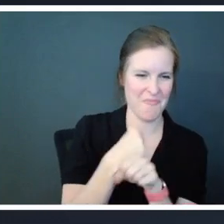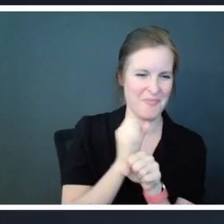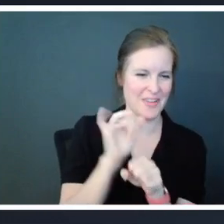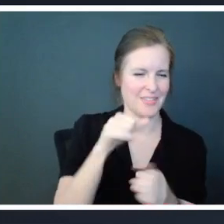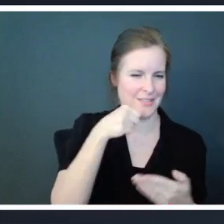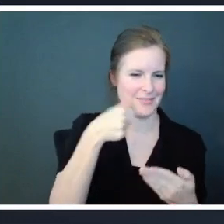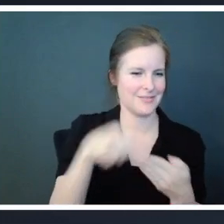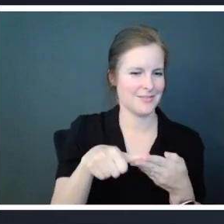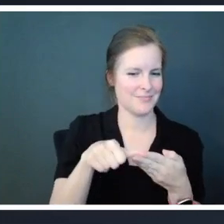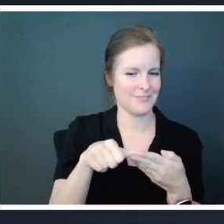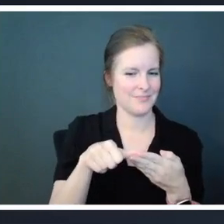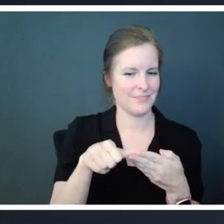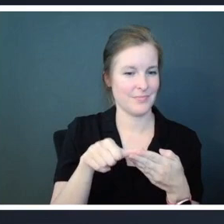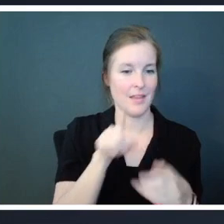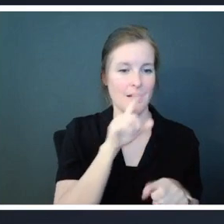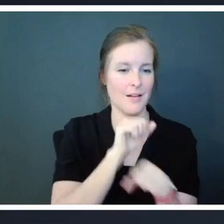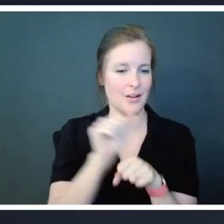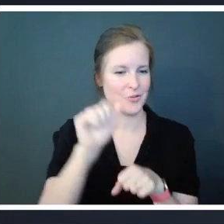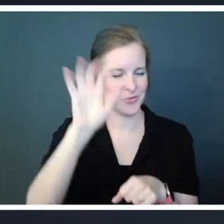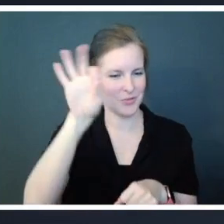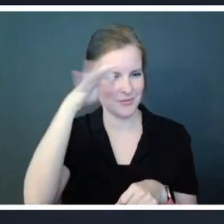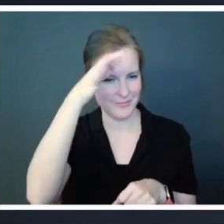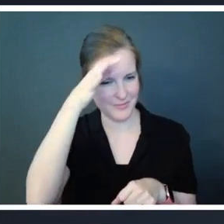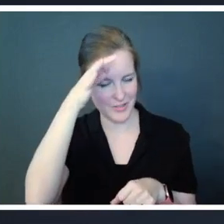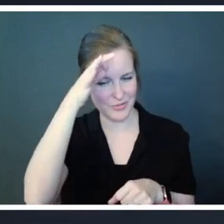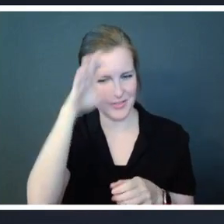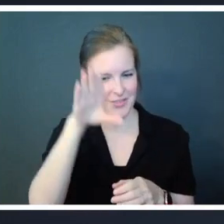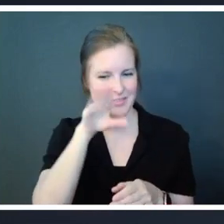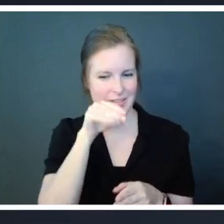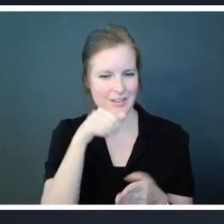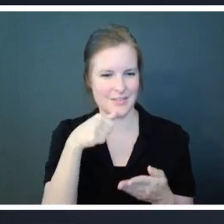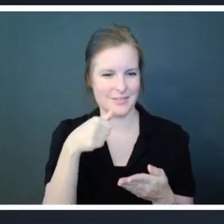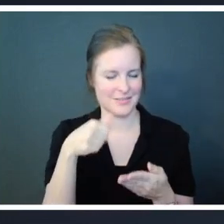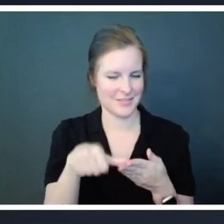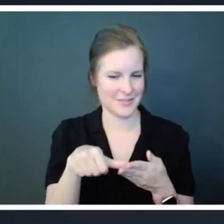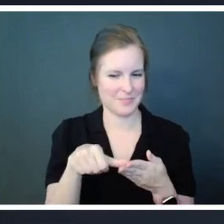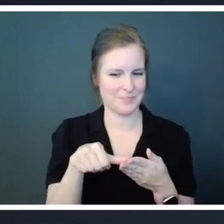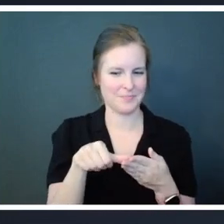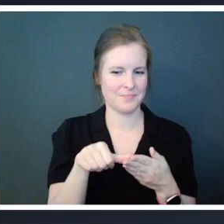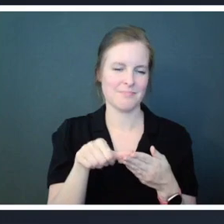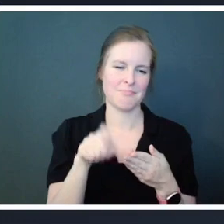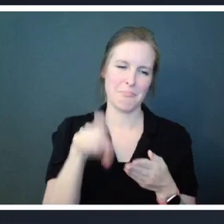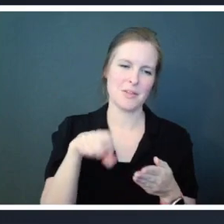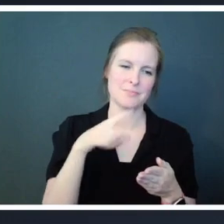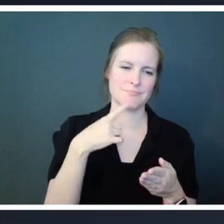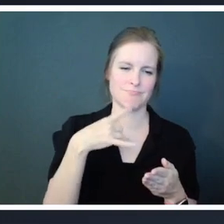requires participants to be 18 years or older to submit their work, there is a youth component to